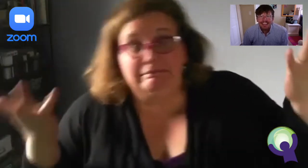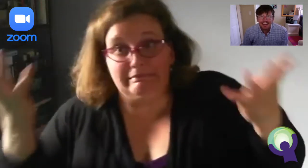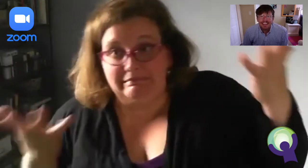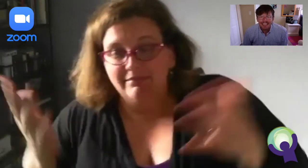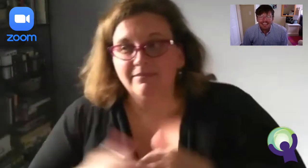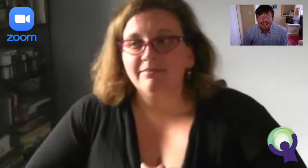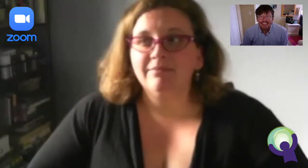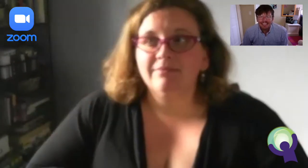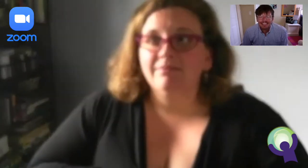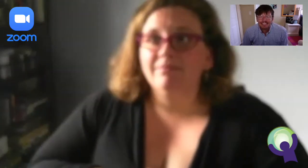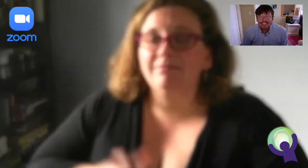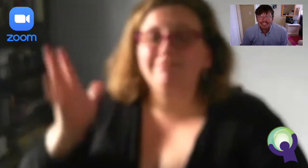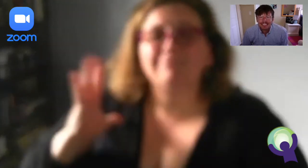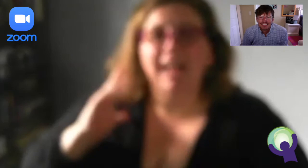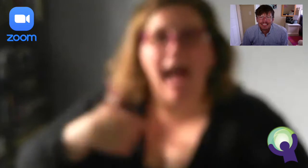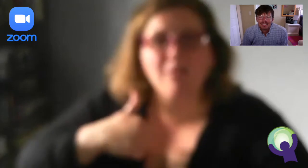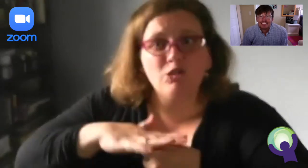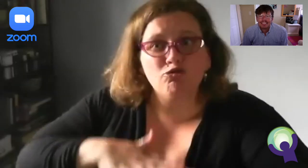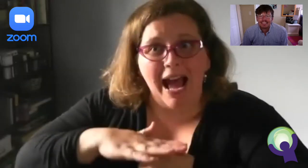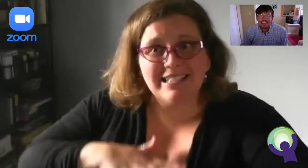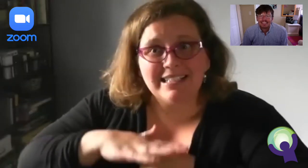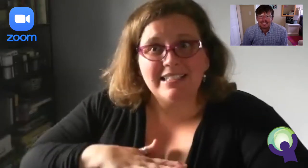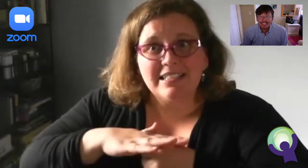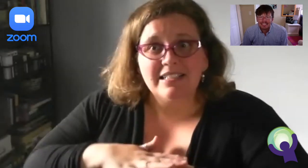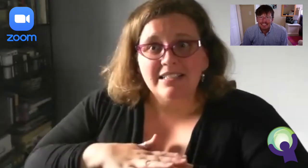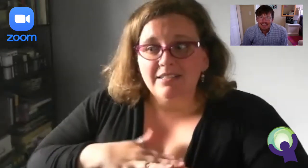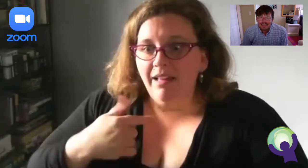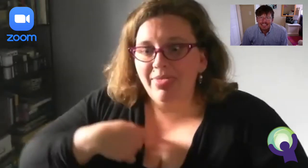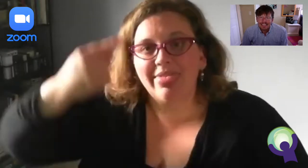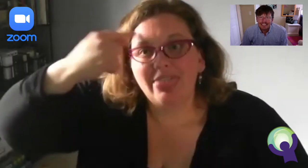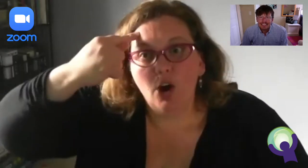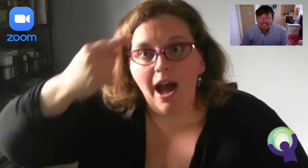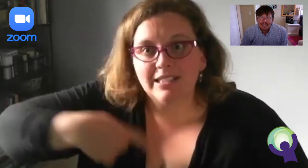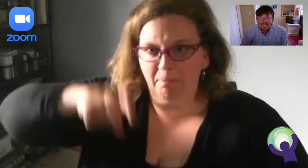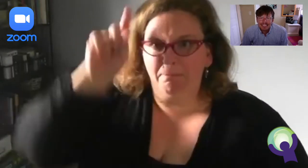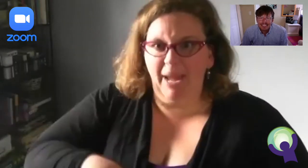It was very up in the air for me and it was kind of stressful as well